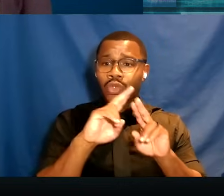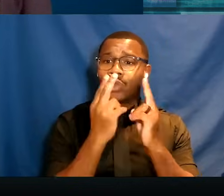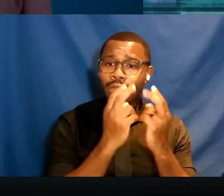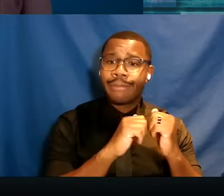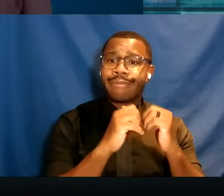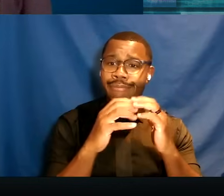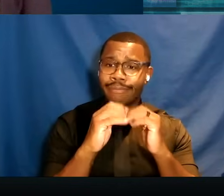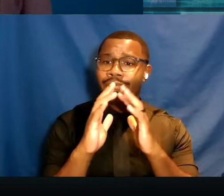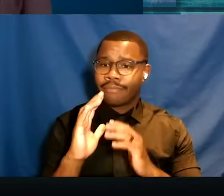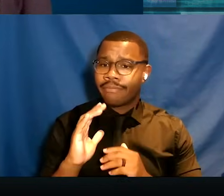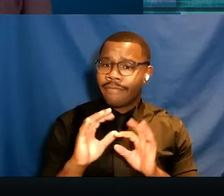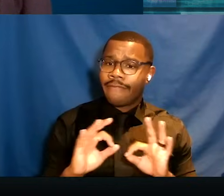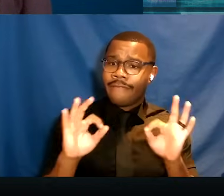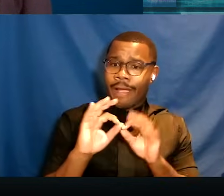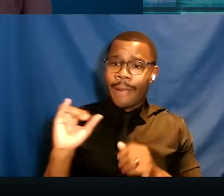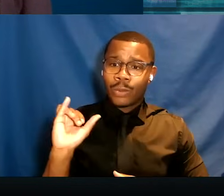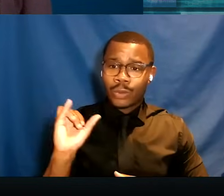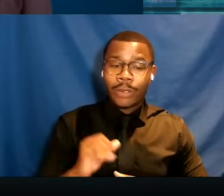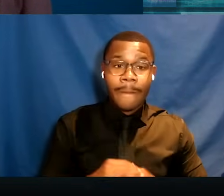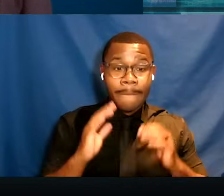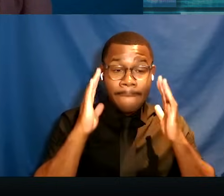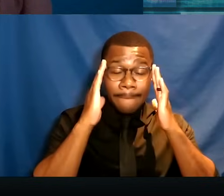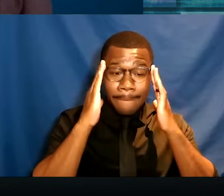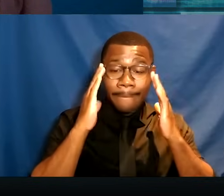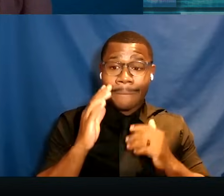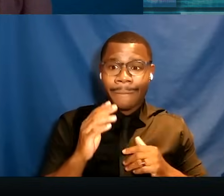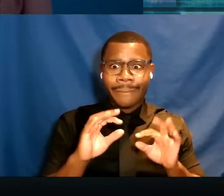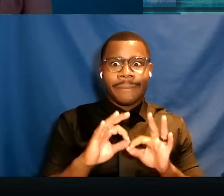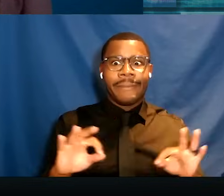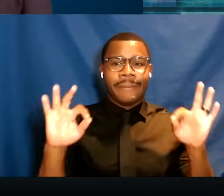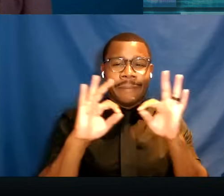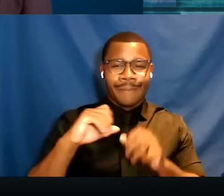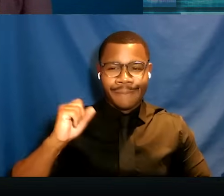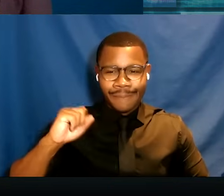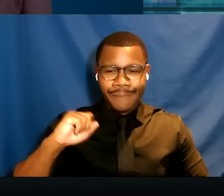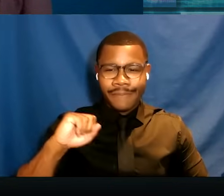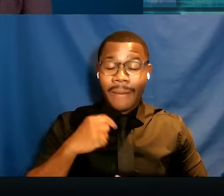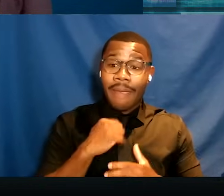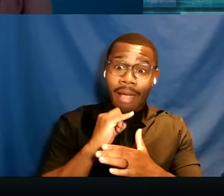Cool, yeah, I mean that I think is really important. And sorry, I interrupted you, but I know we're gonna talk about benefit plan funding as well.